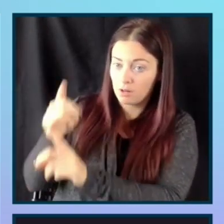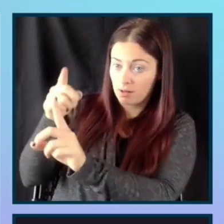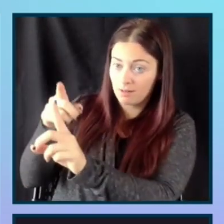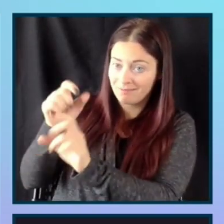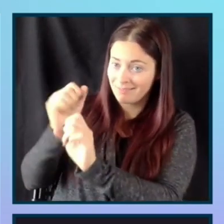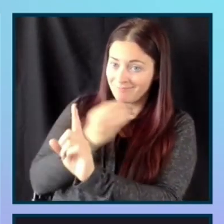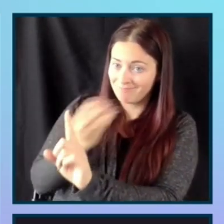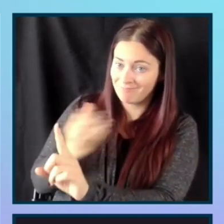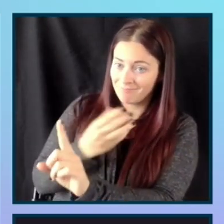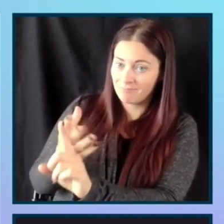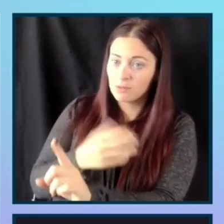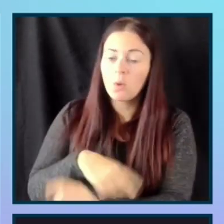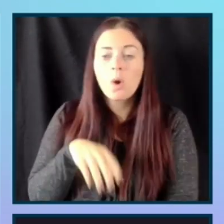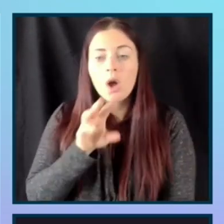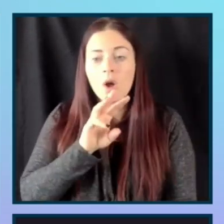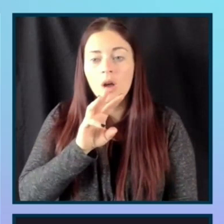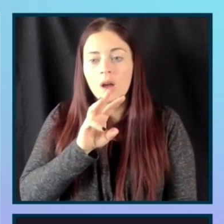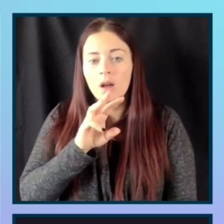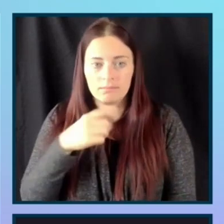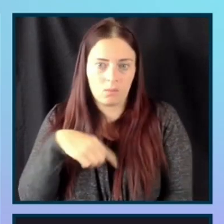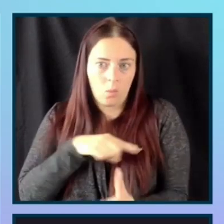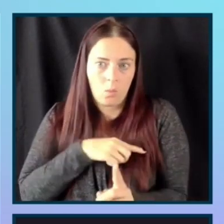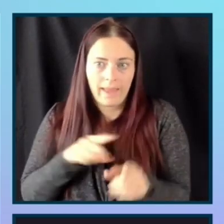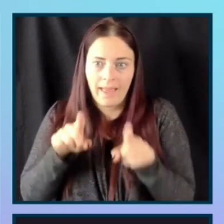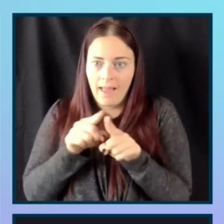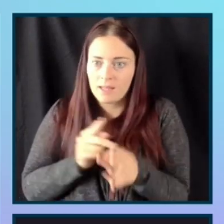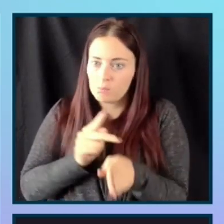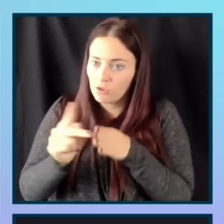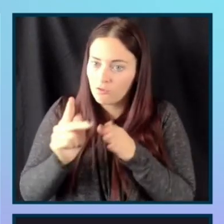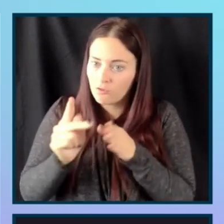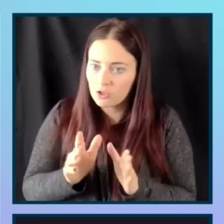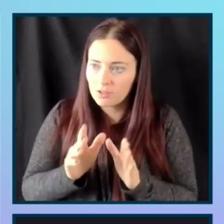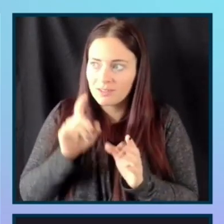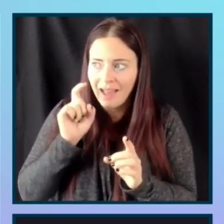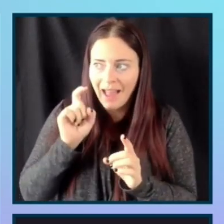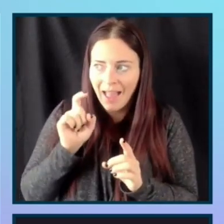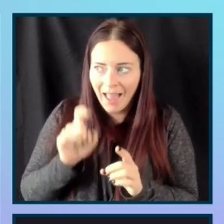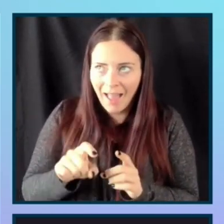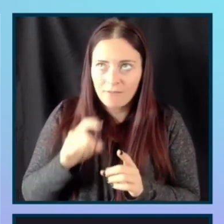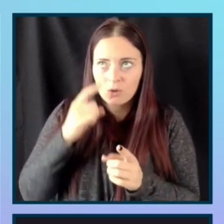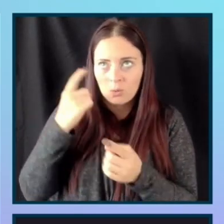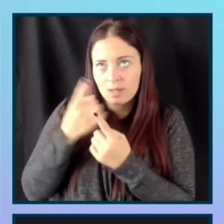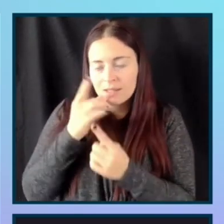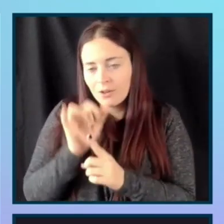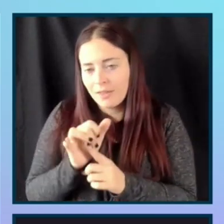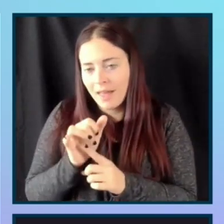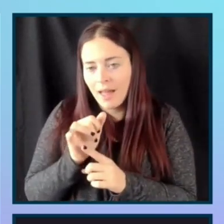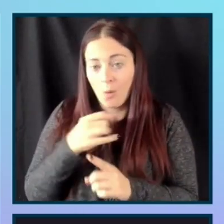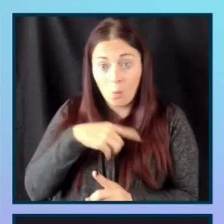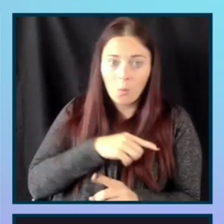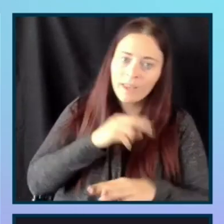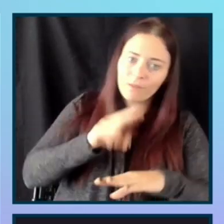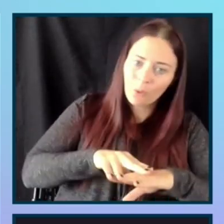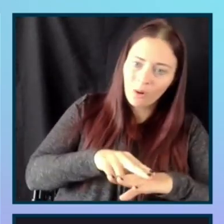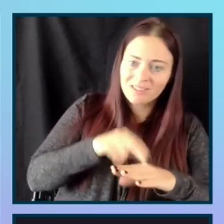would be considerate to this, think about those that wouldn't. Think about those that perhaps would take the use